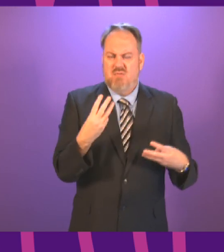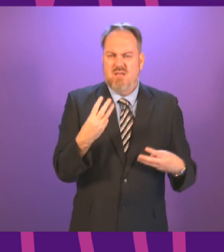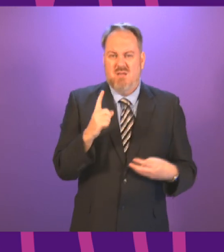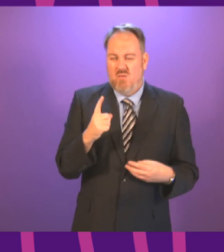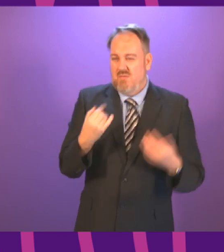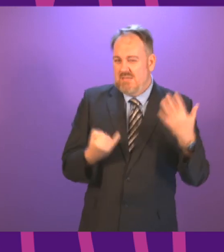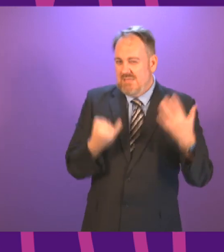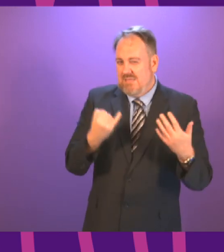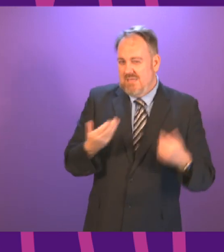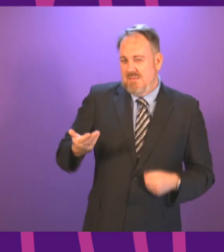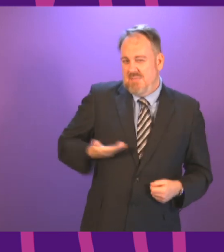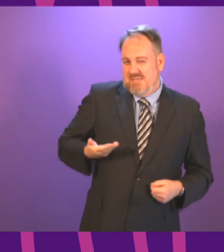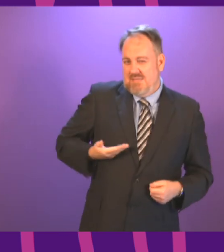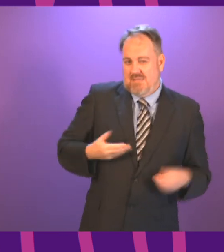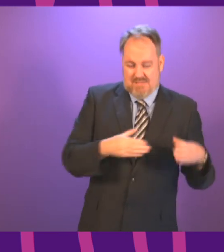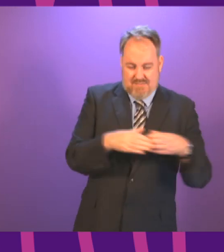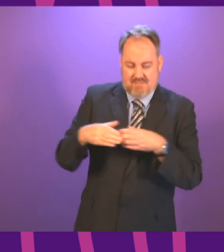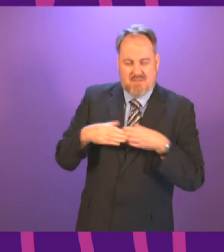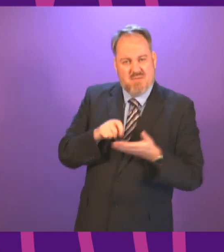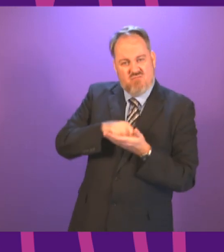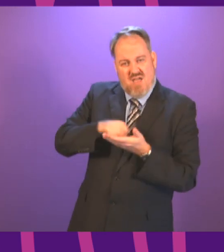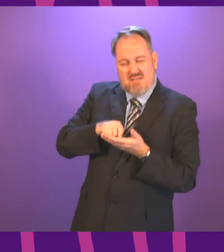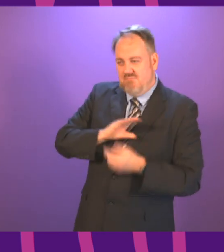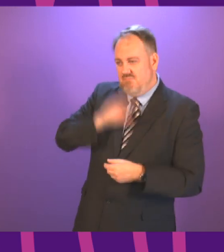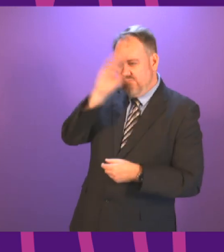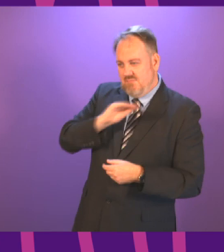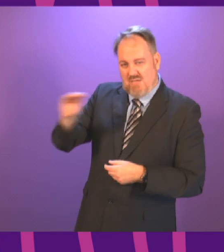A group representing 16 local businesses, alongside their local MSP, has written to